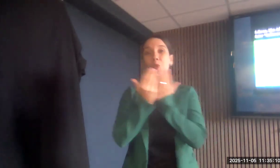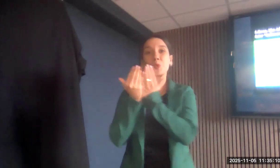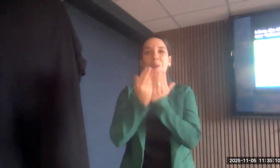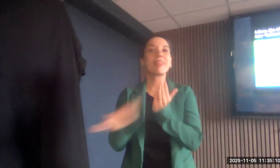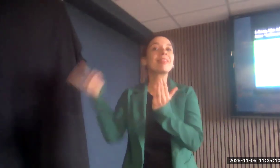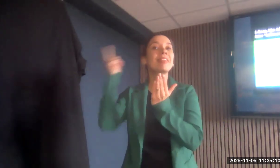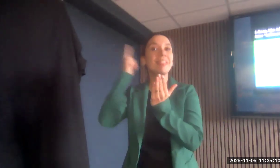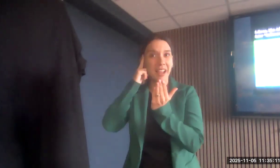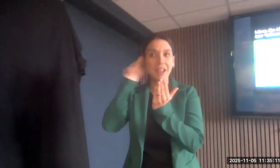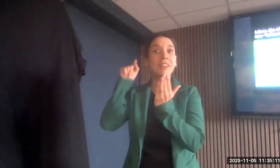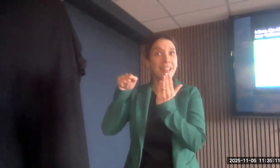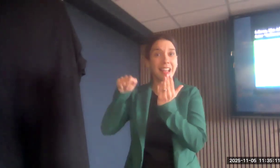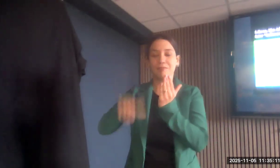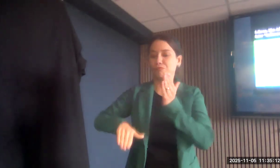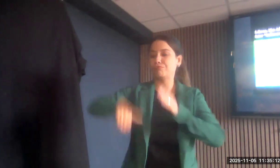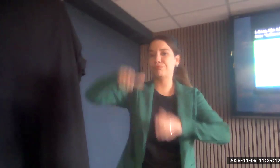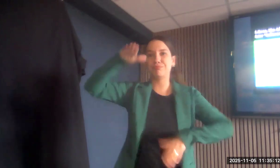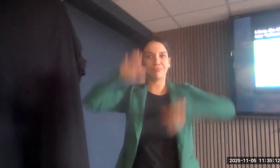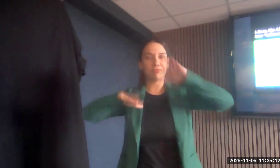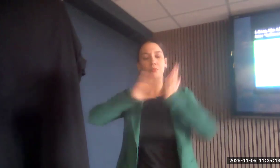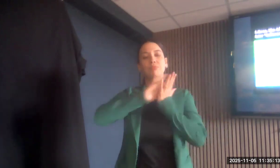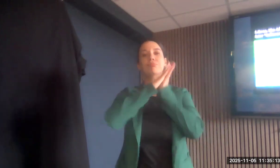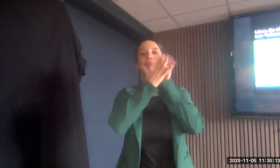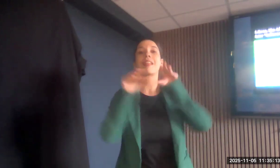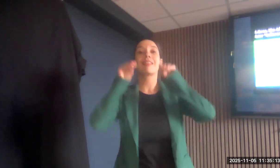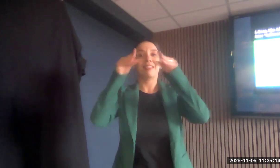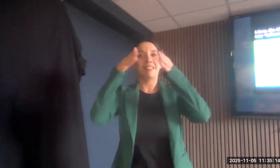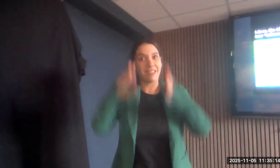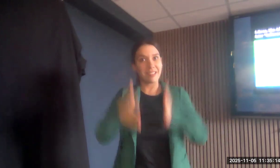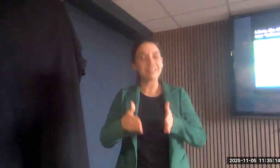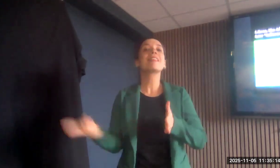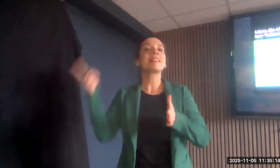That, initially, the first school for the deaf was established